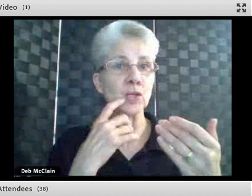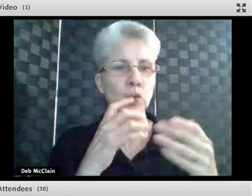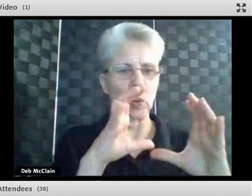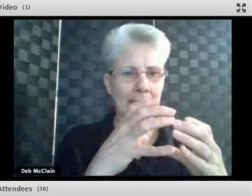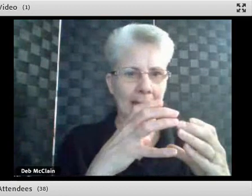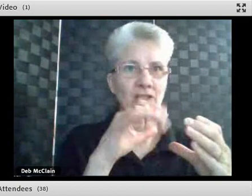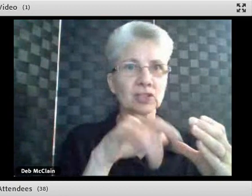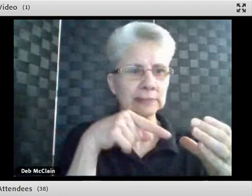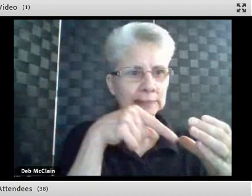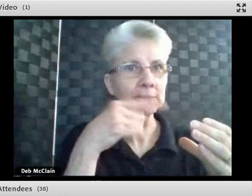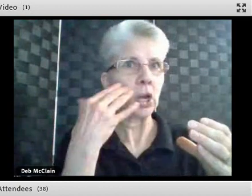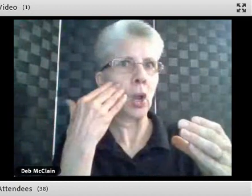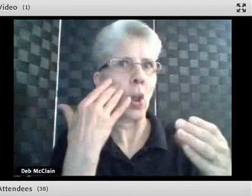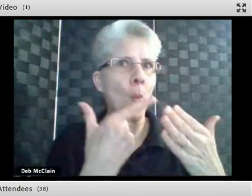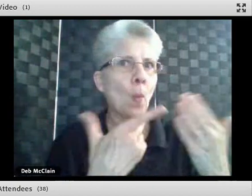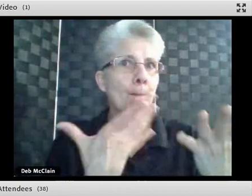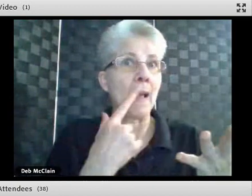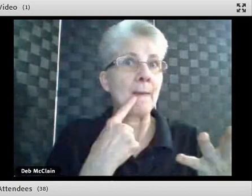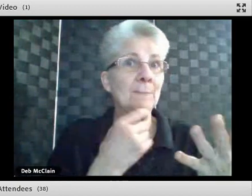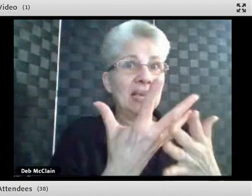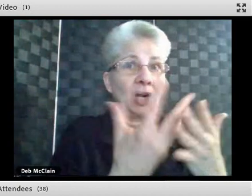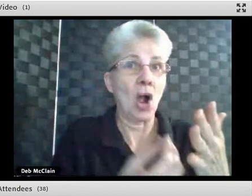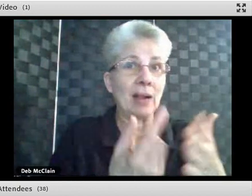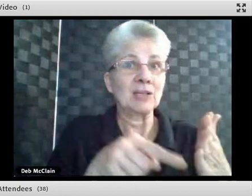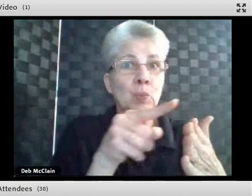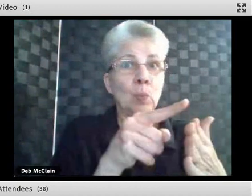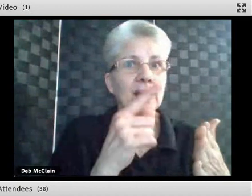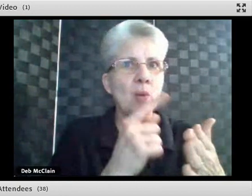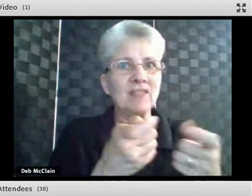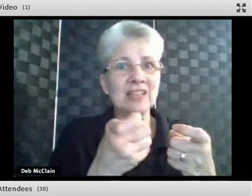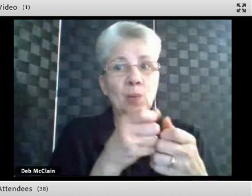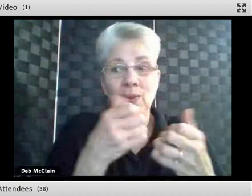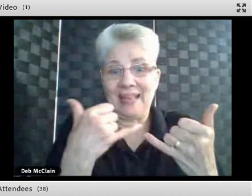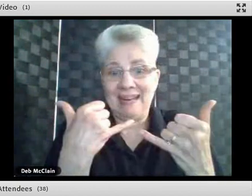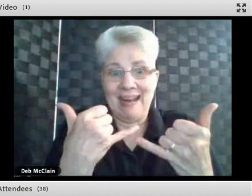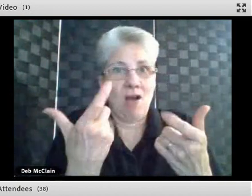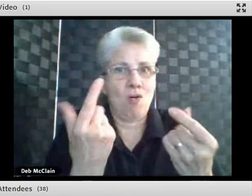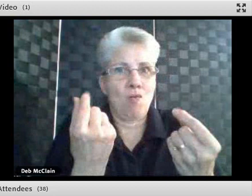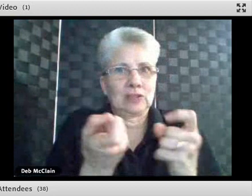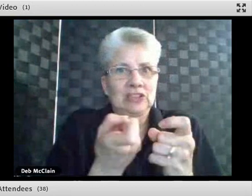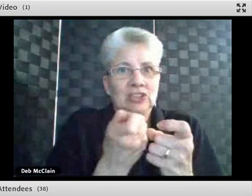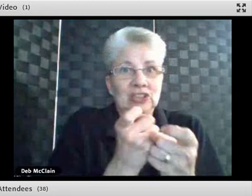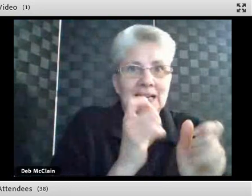and know what might be gone next week and you have to deal with it now.